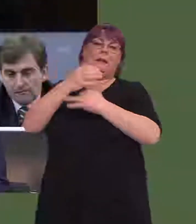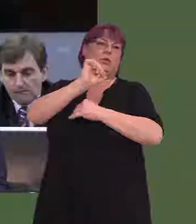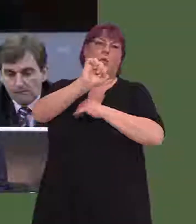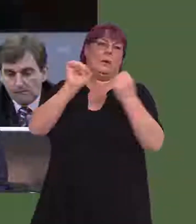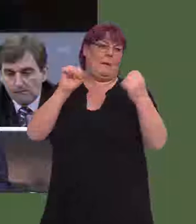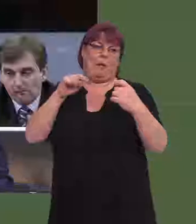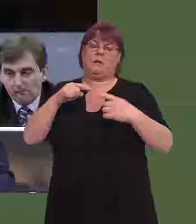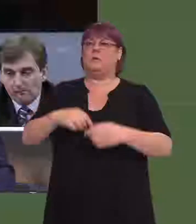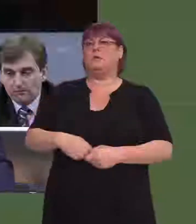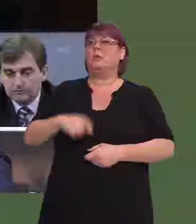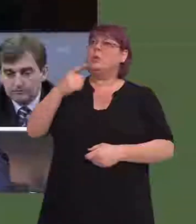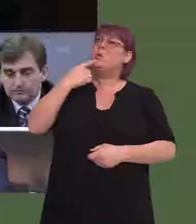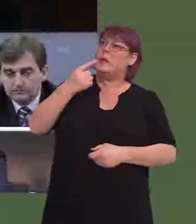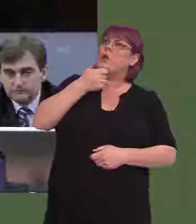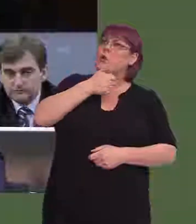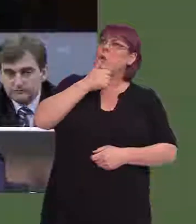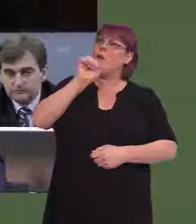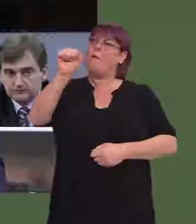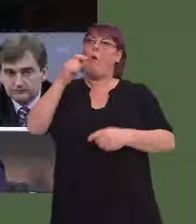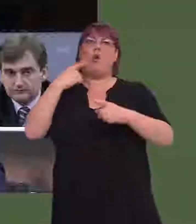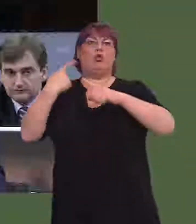you do use for clearing urgent press lines.